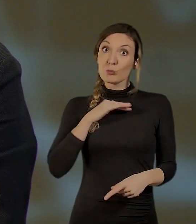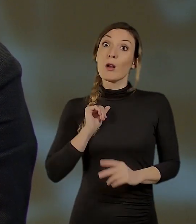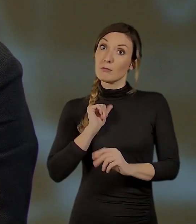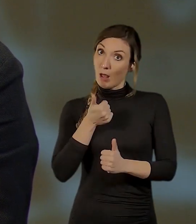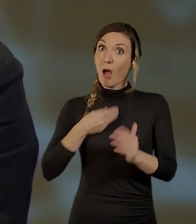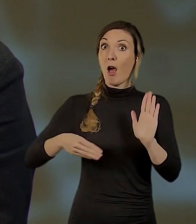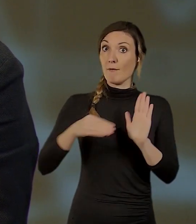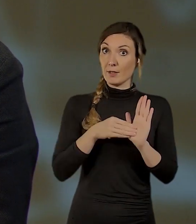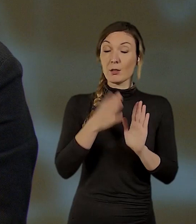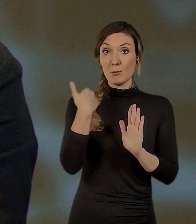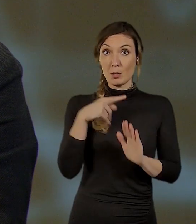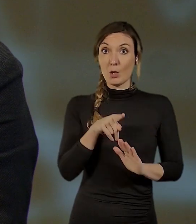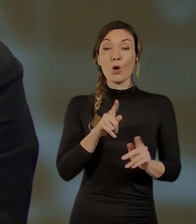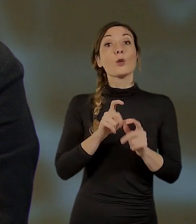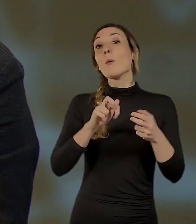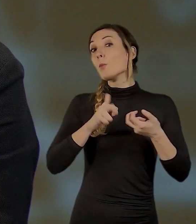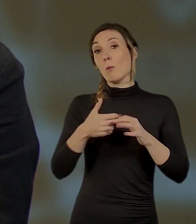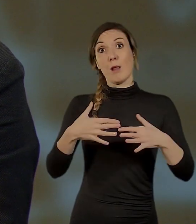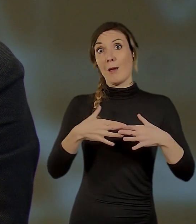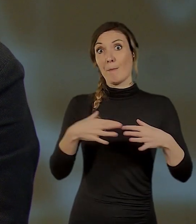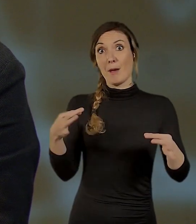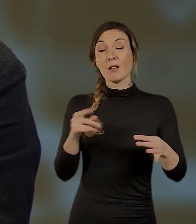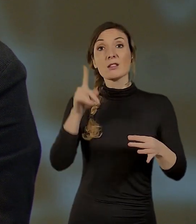spaces, especially in those housing estates. And on the contrary, we would like to increase it.